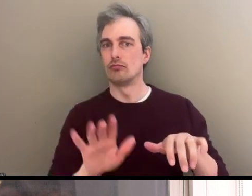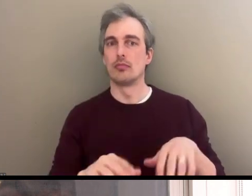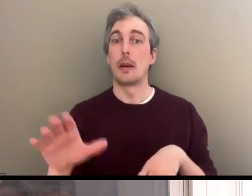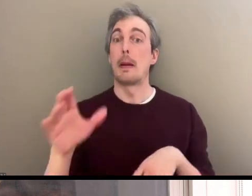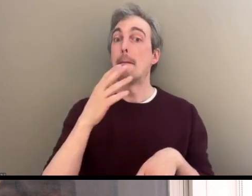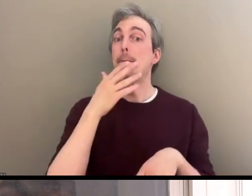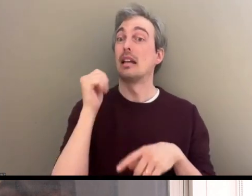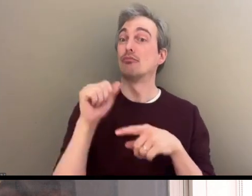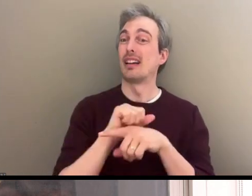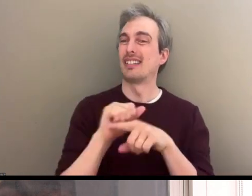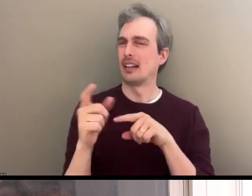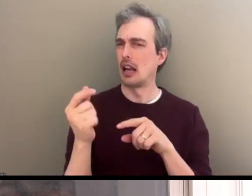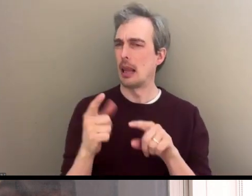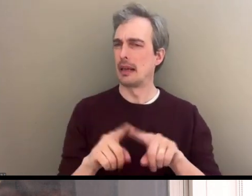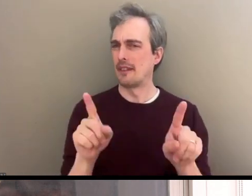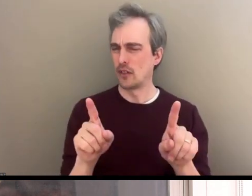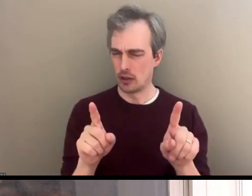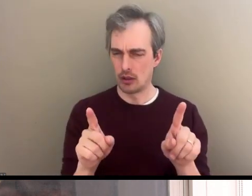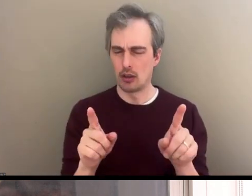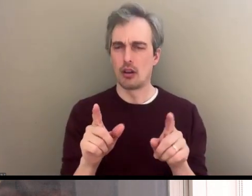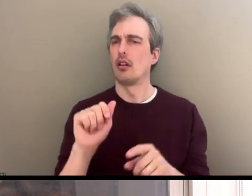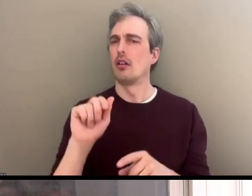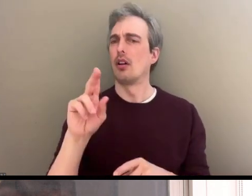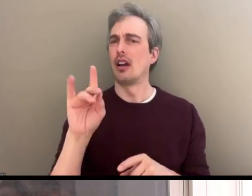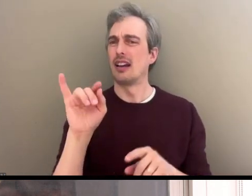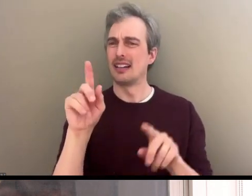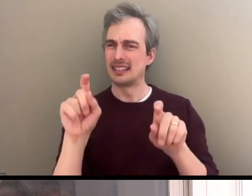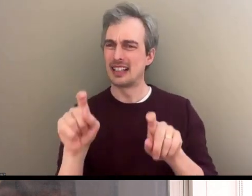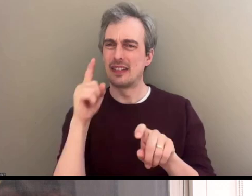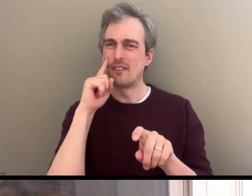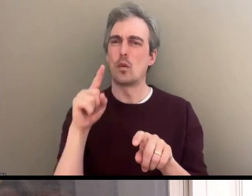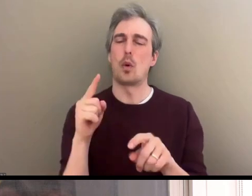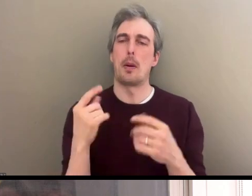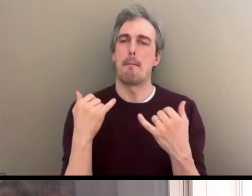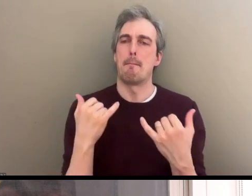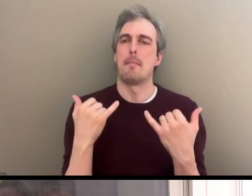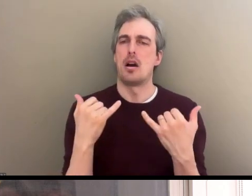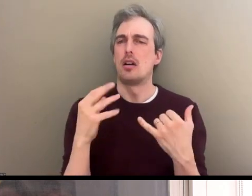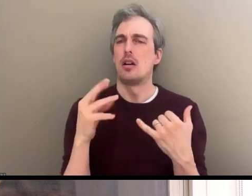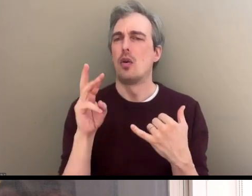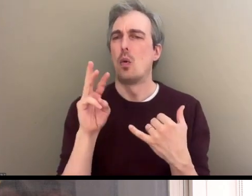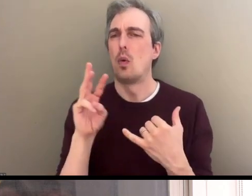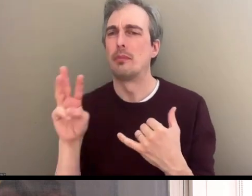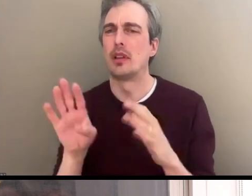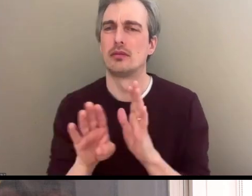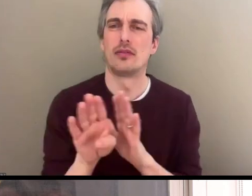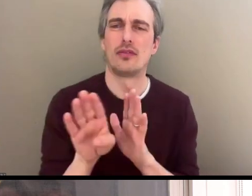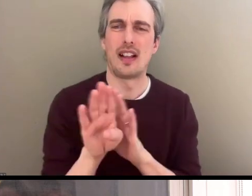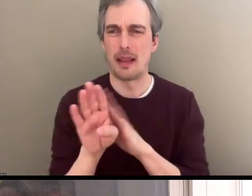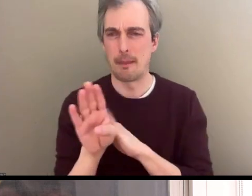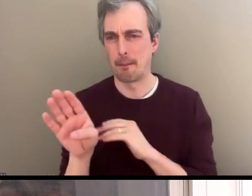The audits for modern web development standards, right? So it ensures your site is using HTTPS, which if it's